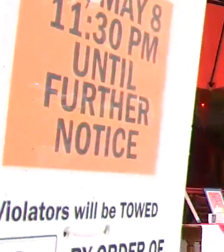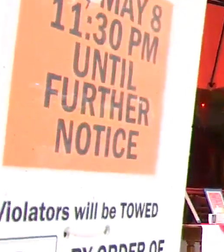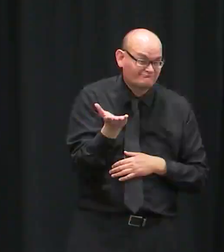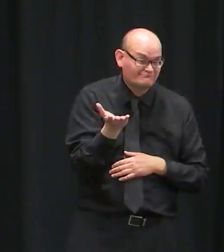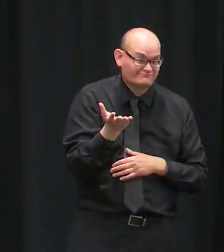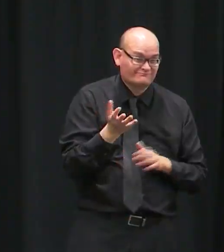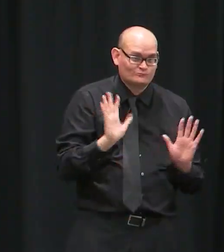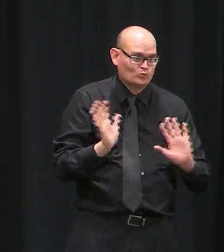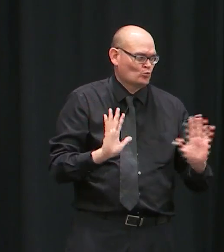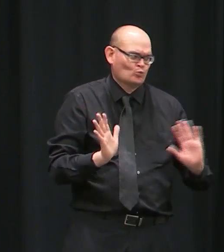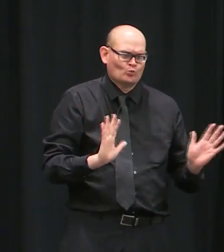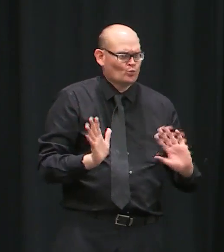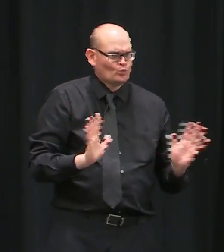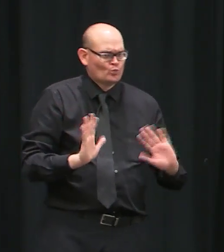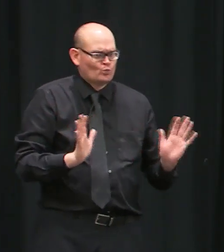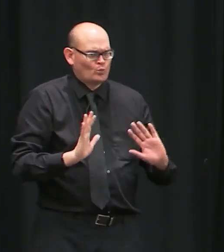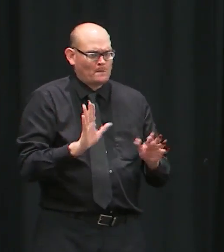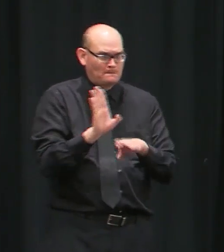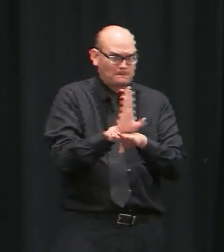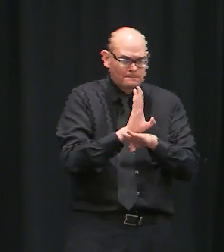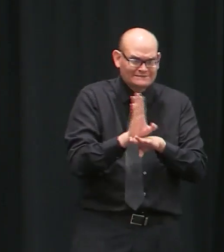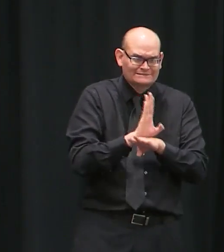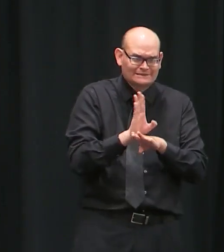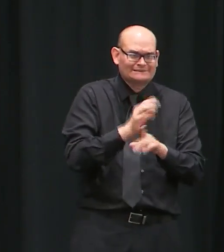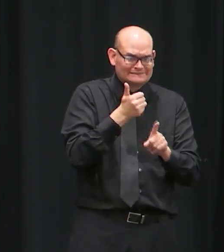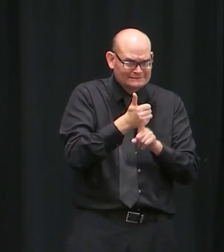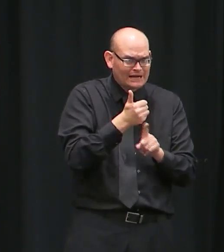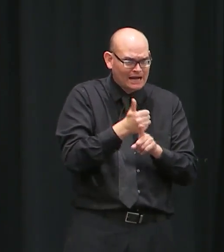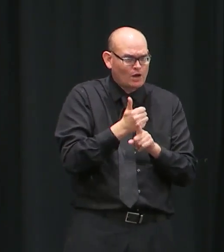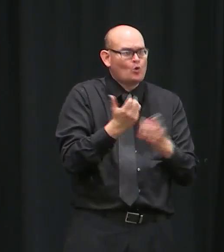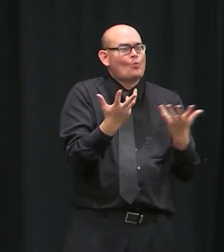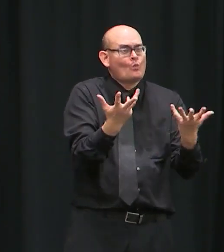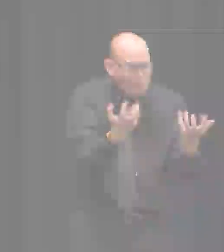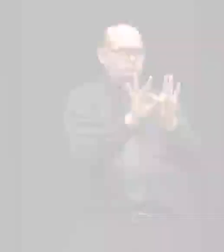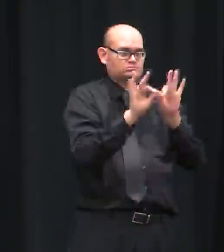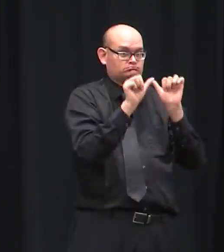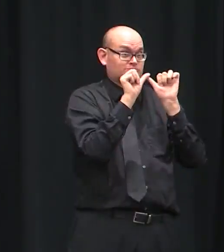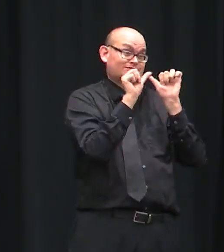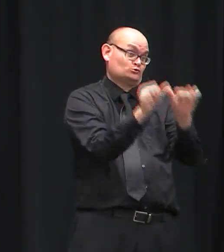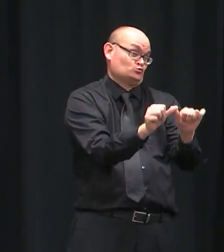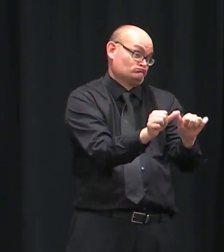IT IS THE GREATER GREENVILLE AREA GETS BACK TO A NEW NORMAL CITY AND COUNTY LEADERS CONTINUE TO FIND WAYS FOR